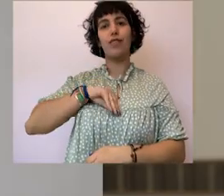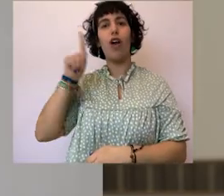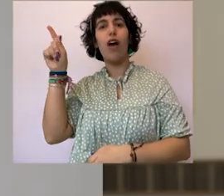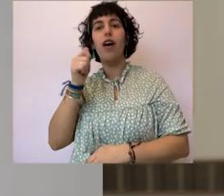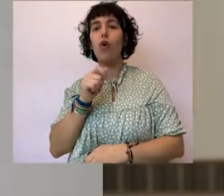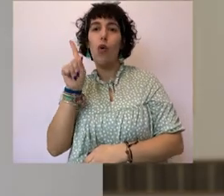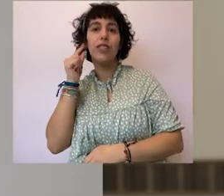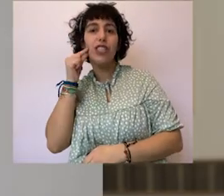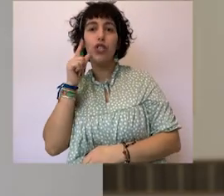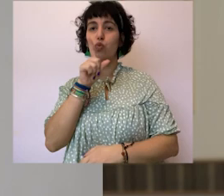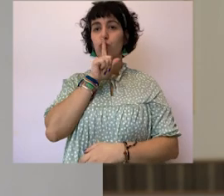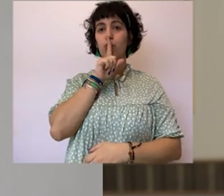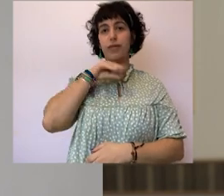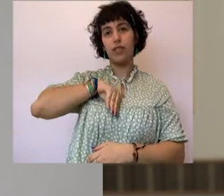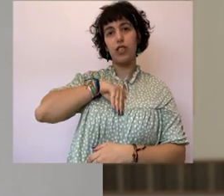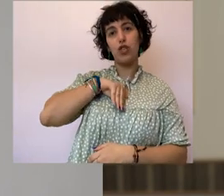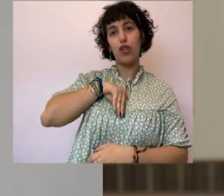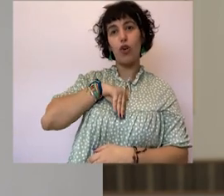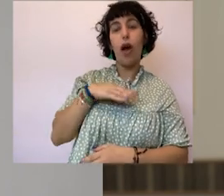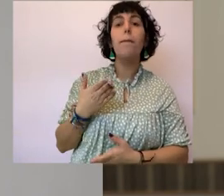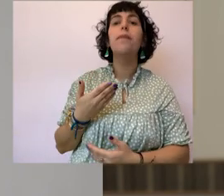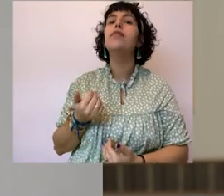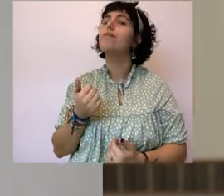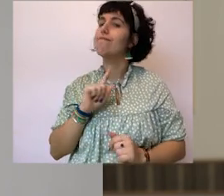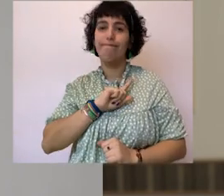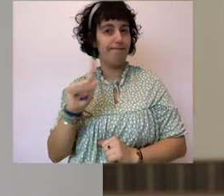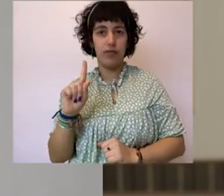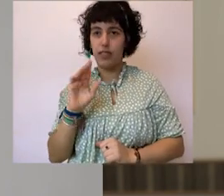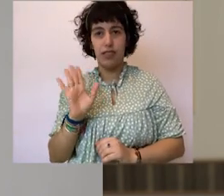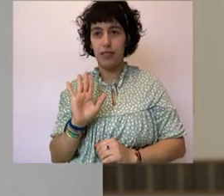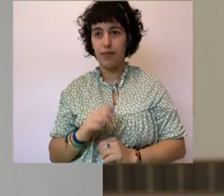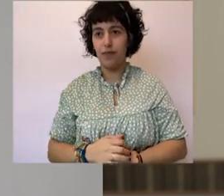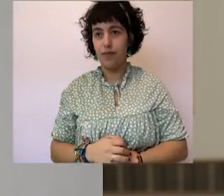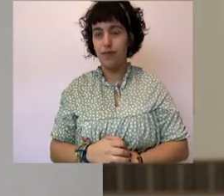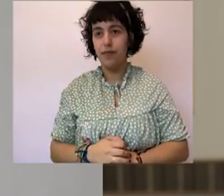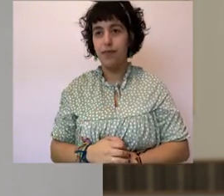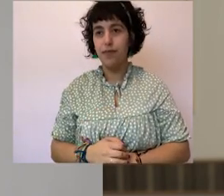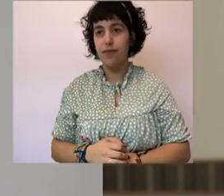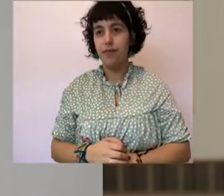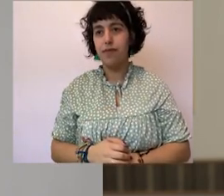I would be quiet. And a simple thing for him, like he can touch me anyway.